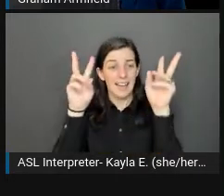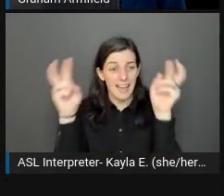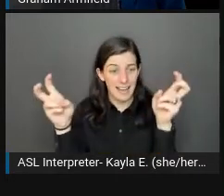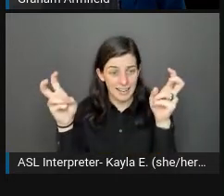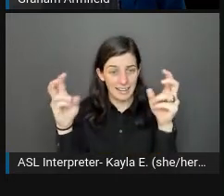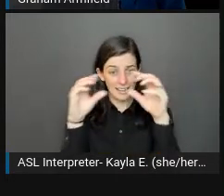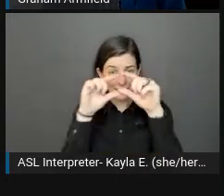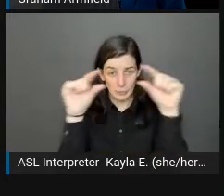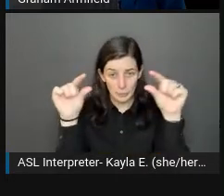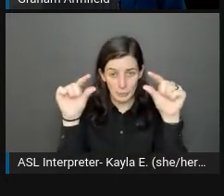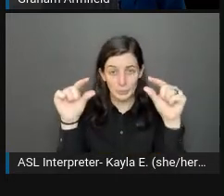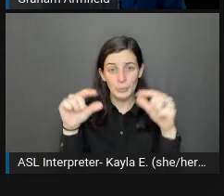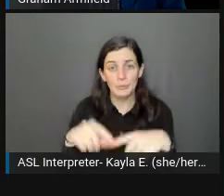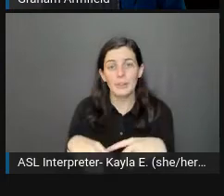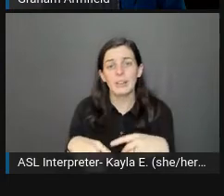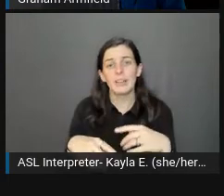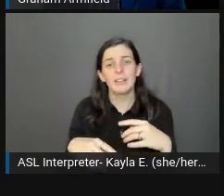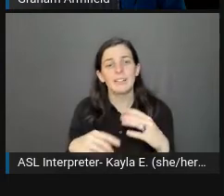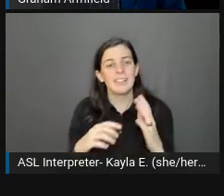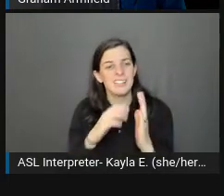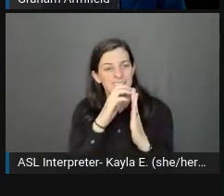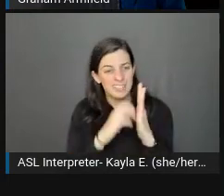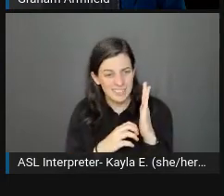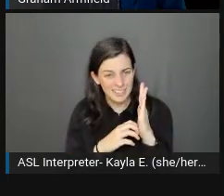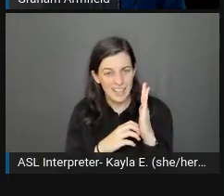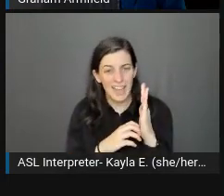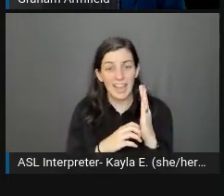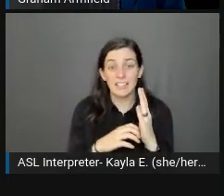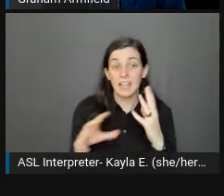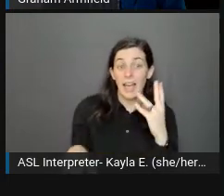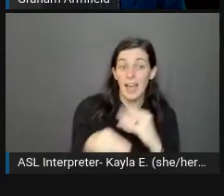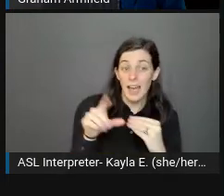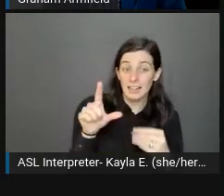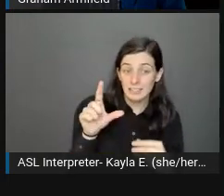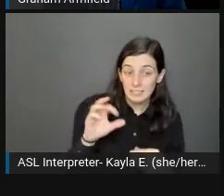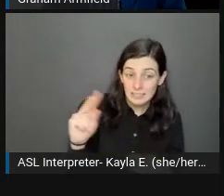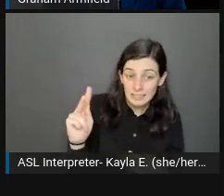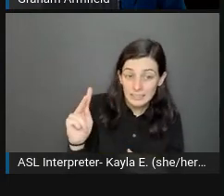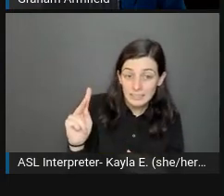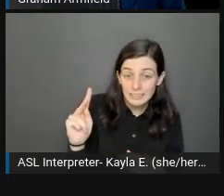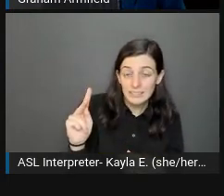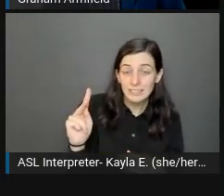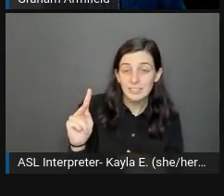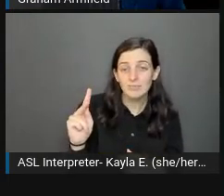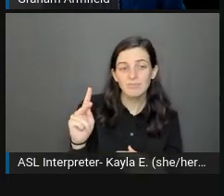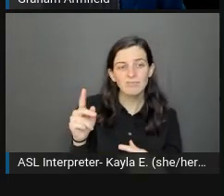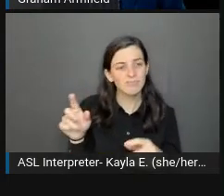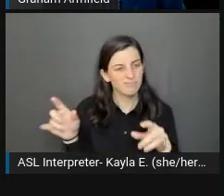I put a link in this one and these also are links at the bottom.